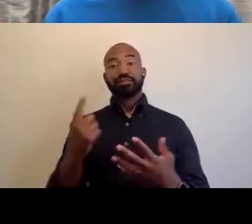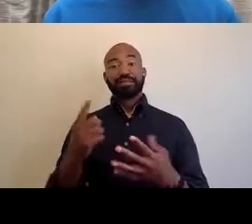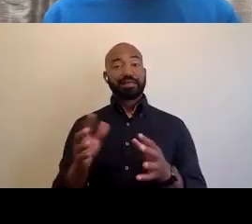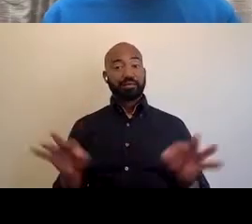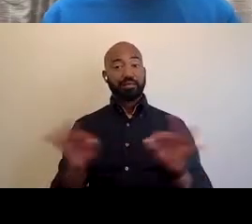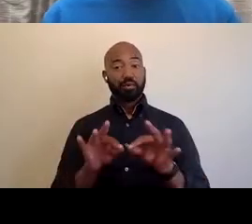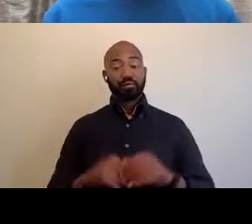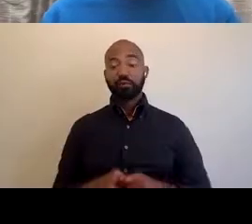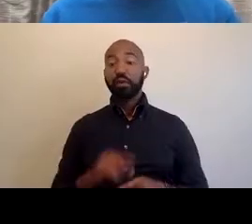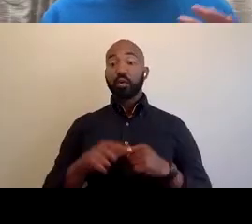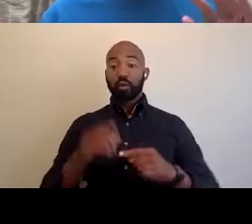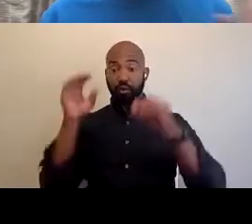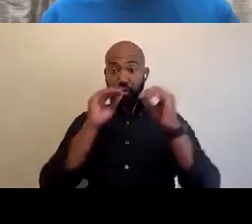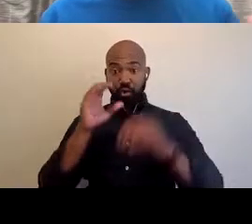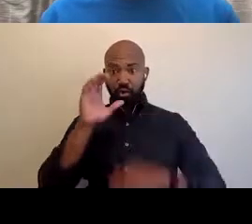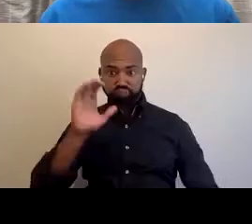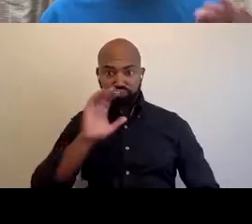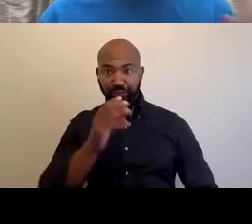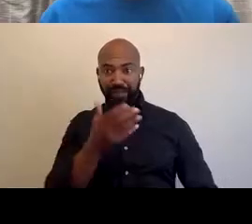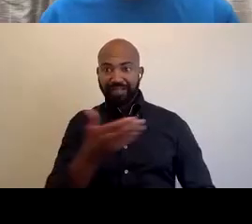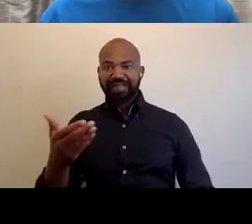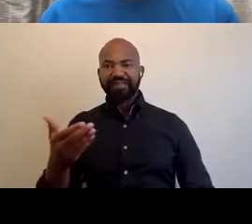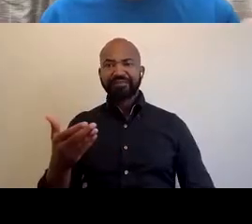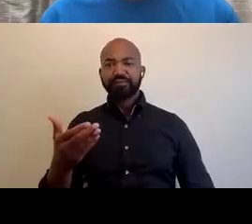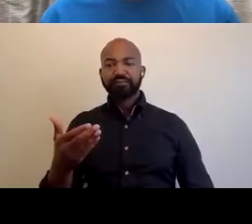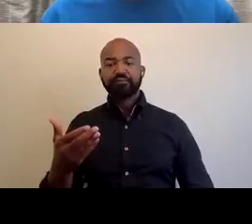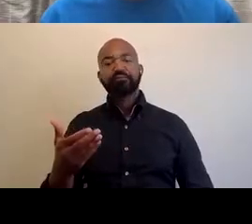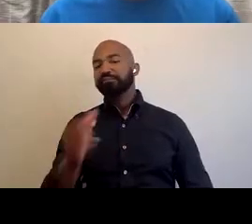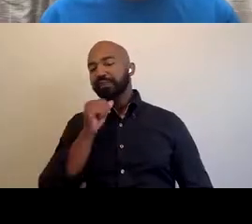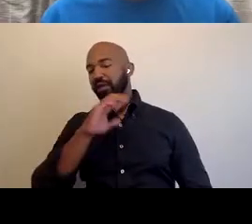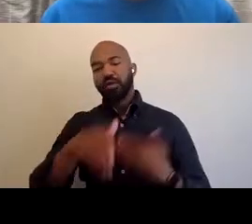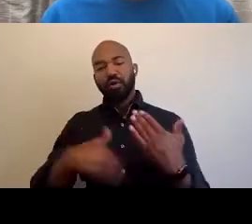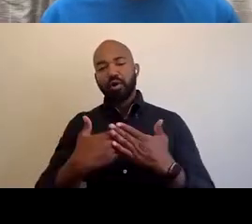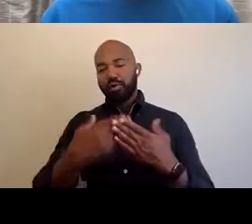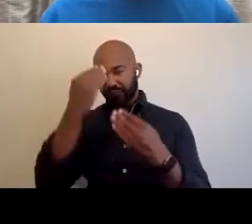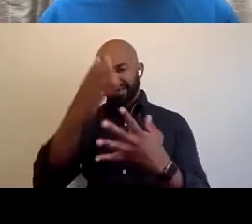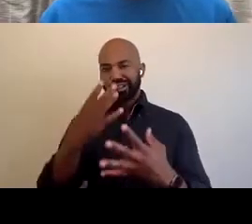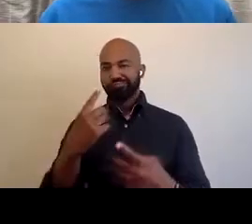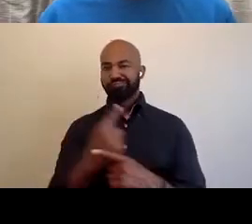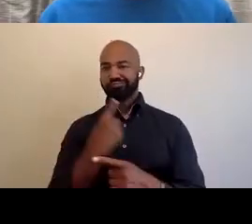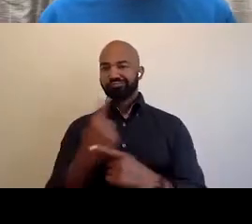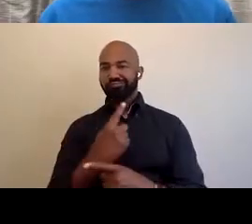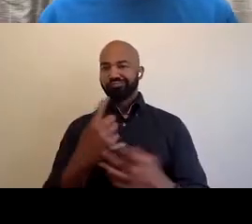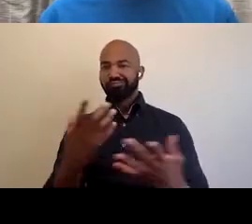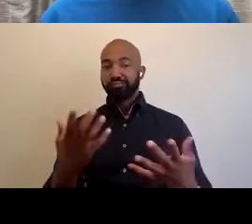So I refer to Dr. Google or the Google machine sometimes as being a good resource,